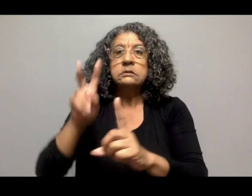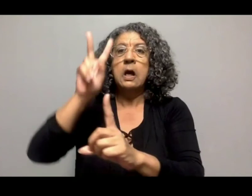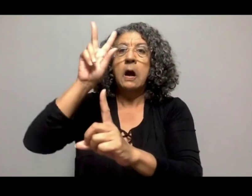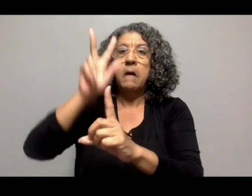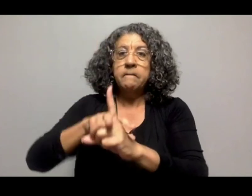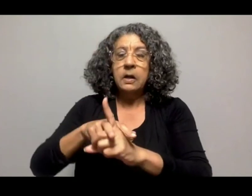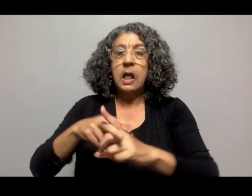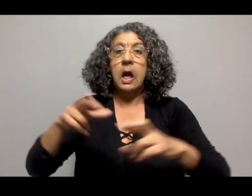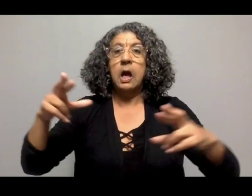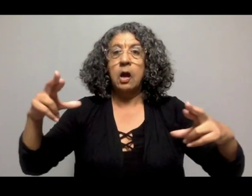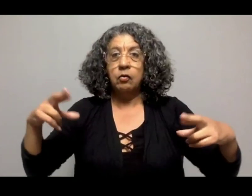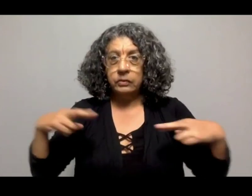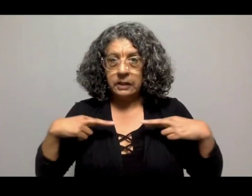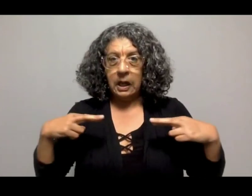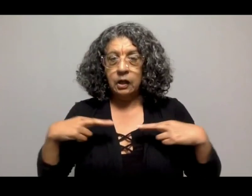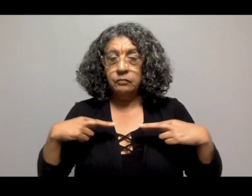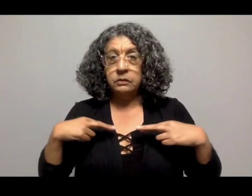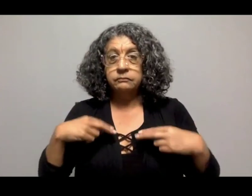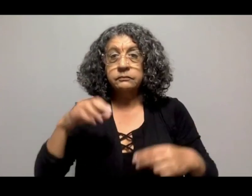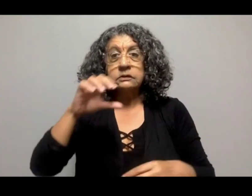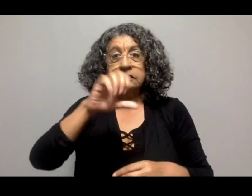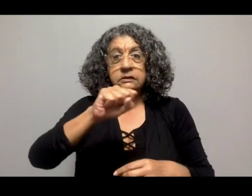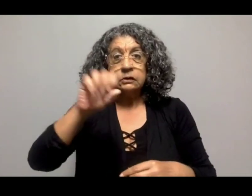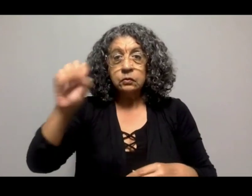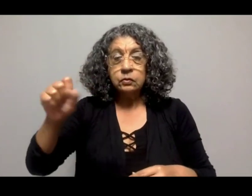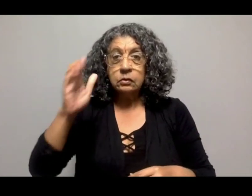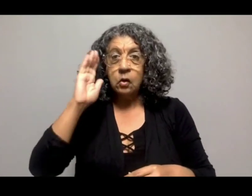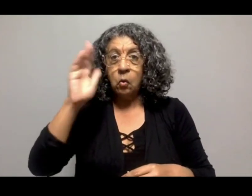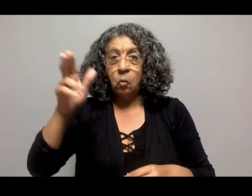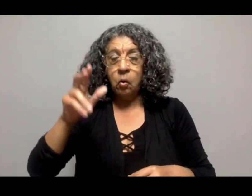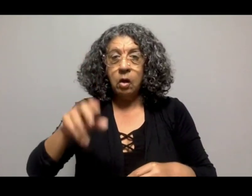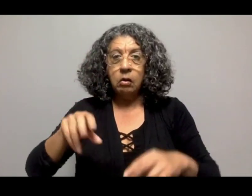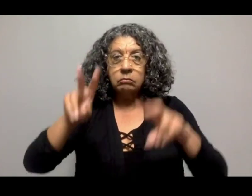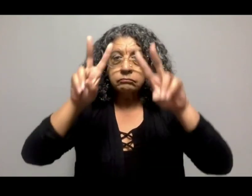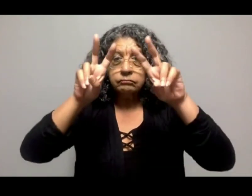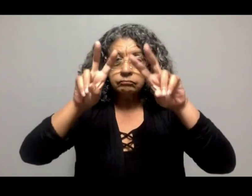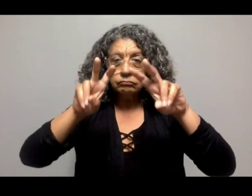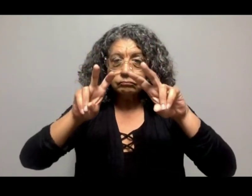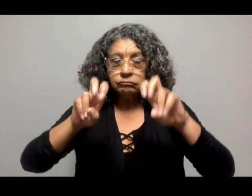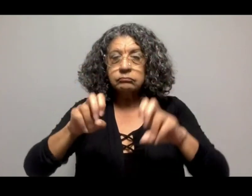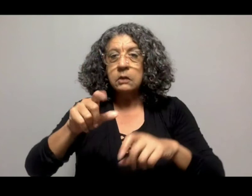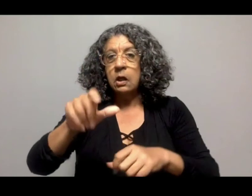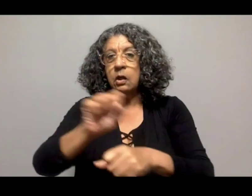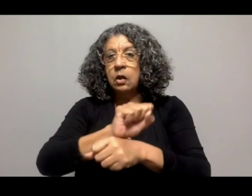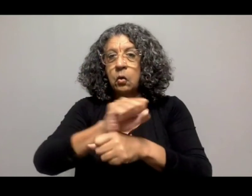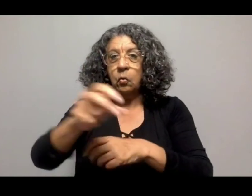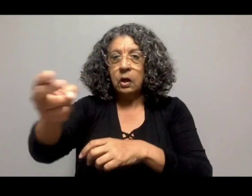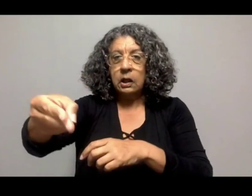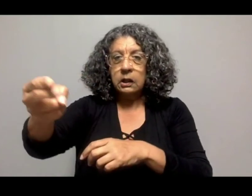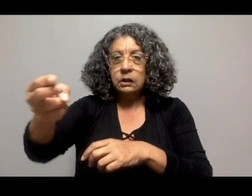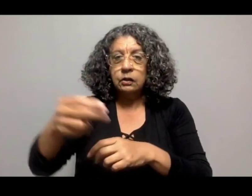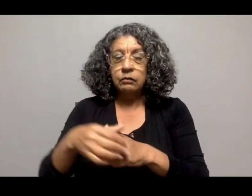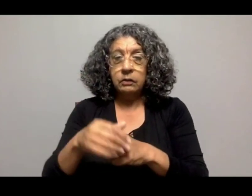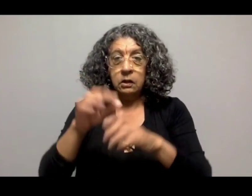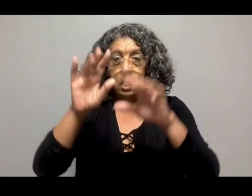administration office and you apply for retirement. Social security, they will analyze your work history